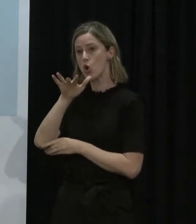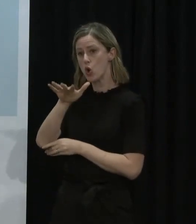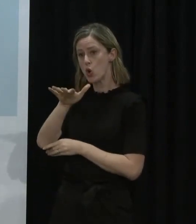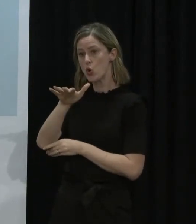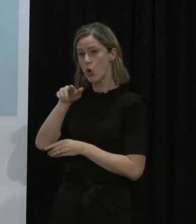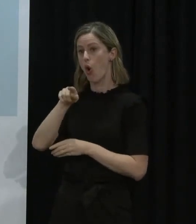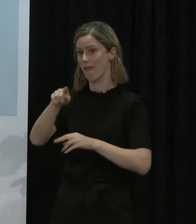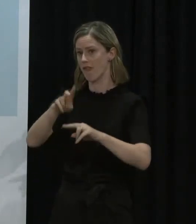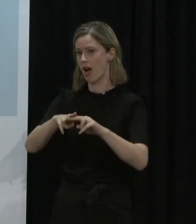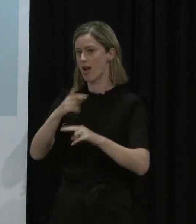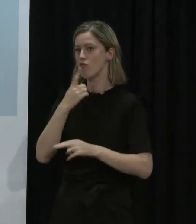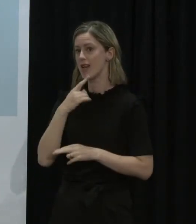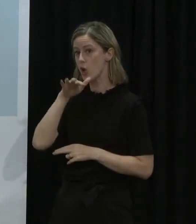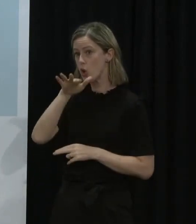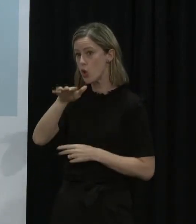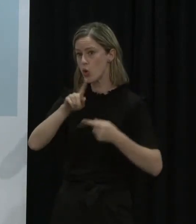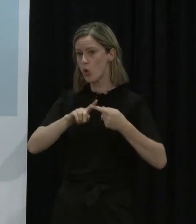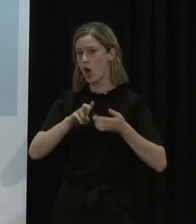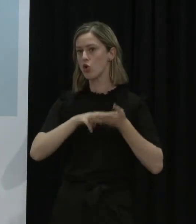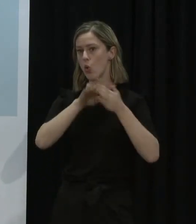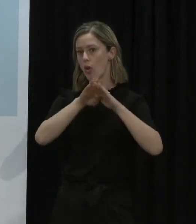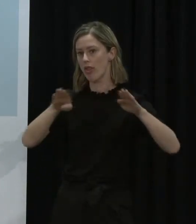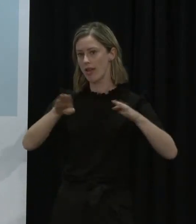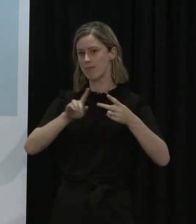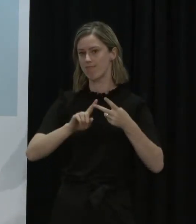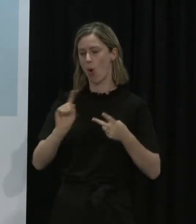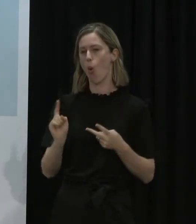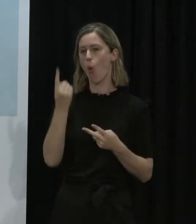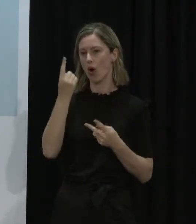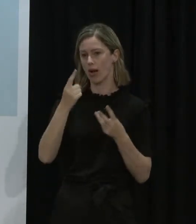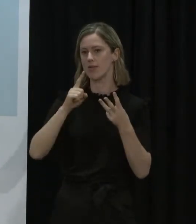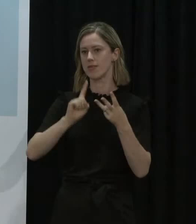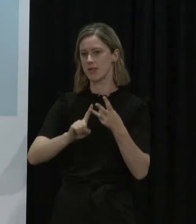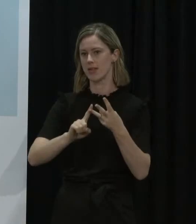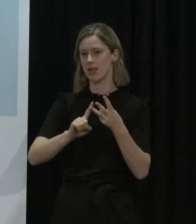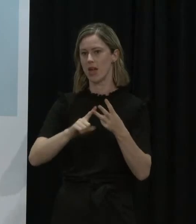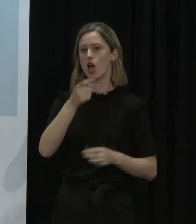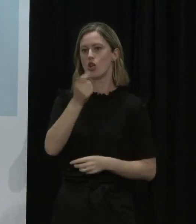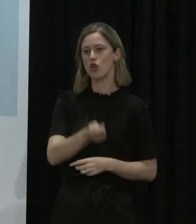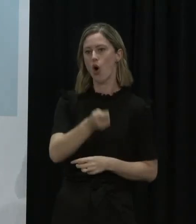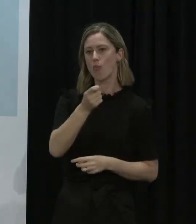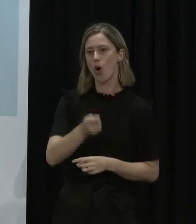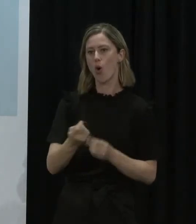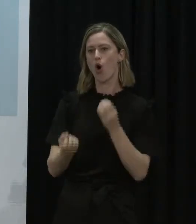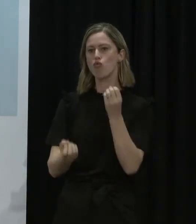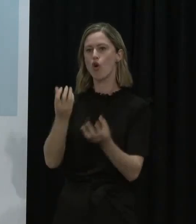weighed these factors up, I can